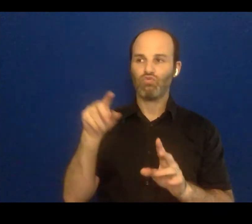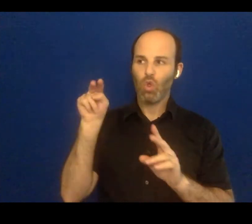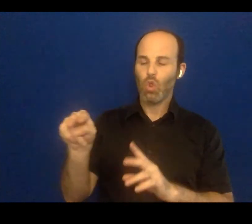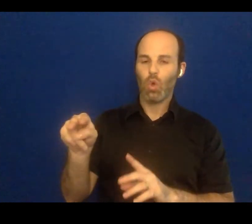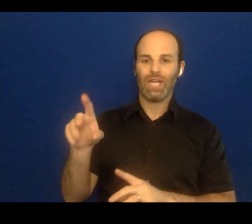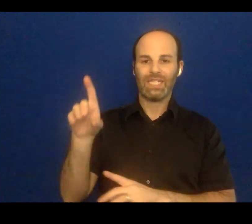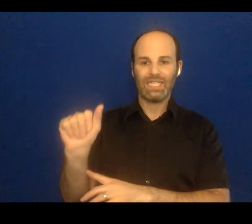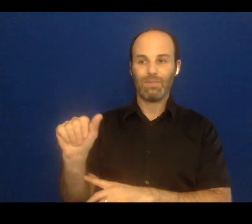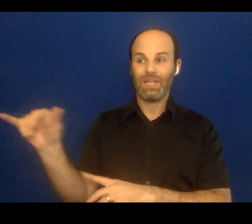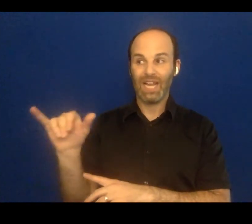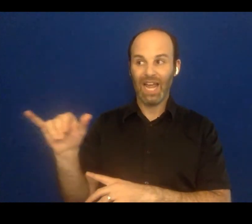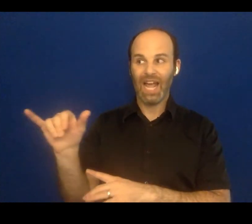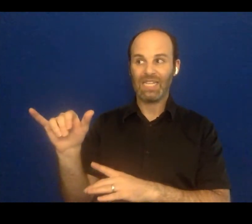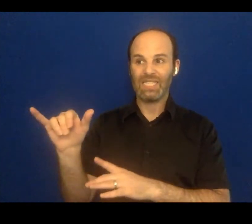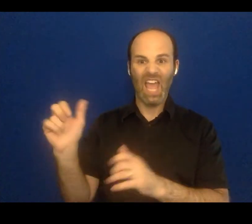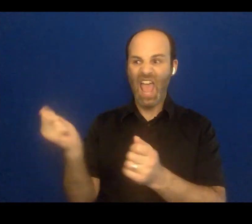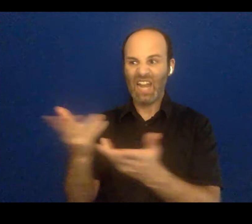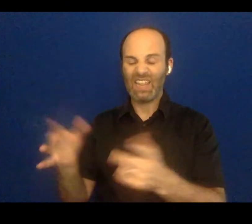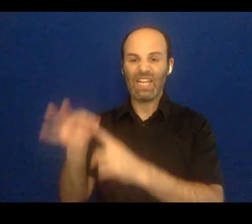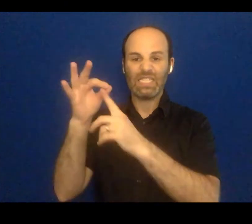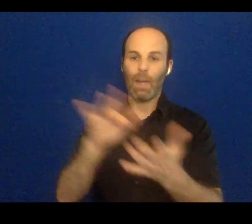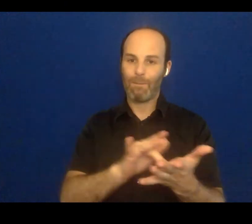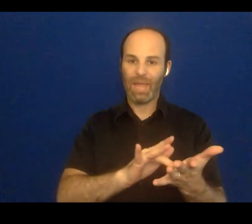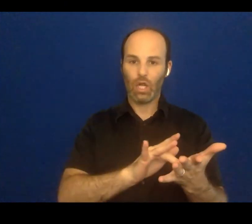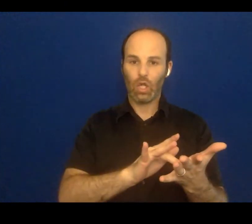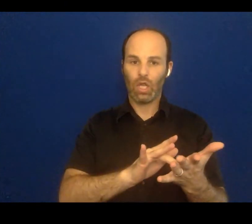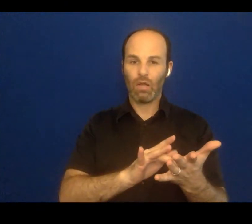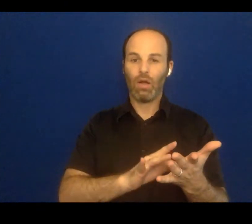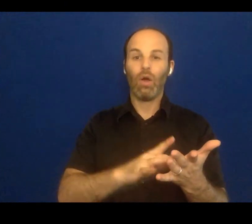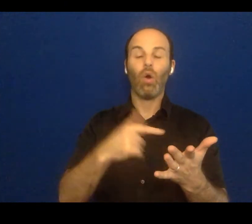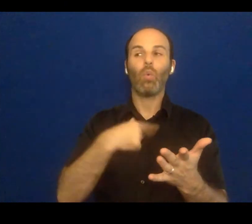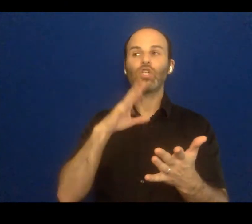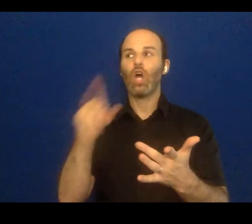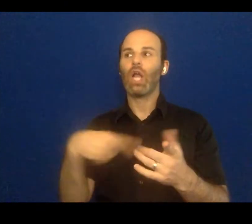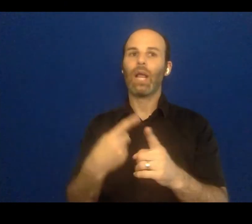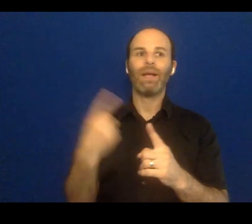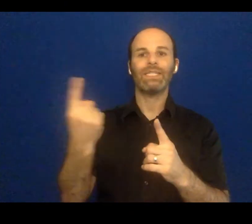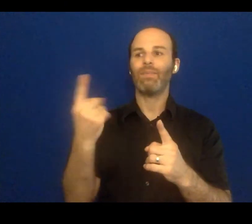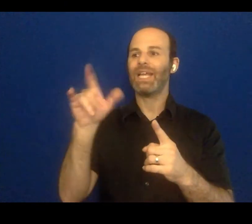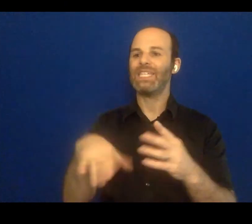ANOTHER OTHER MODEL THAN THE MEDICAL MODEL. BUT TALKING ABOUT DISABILITY AS